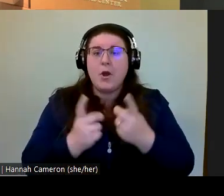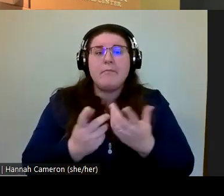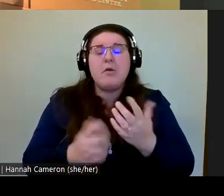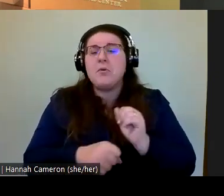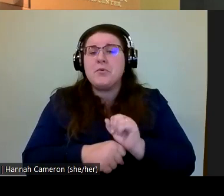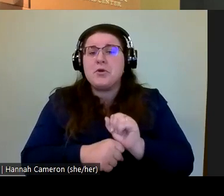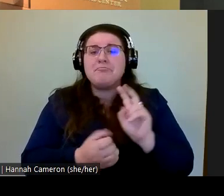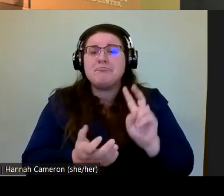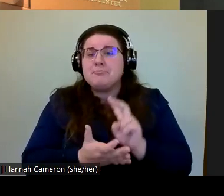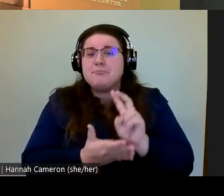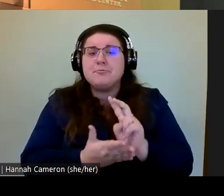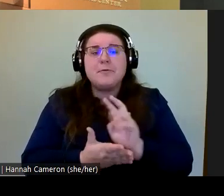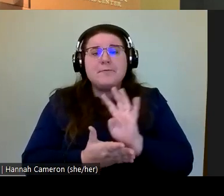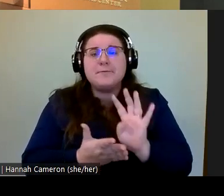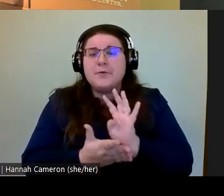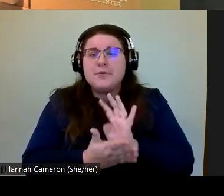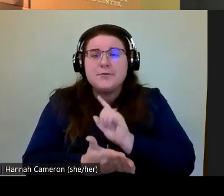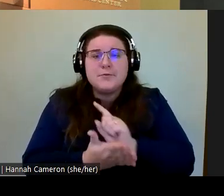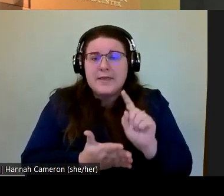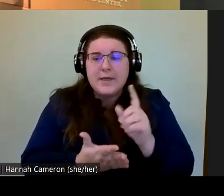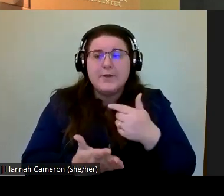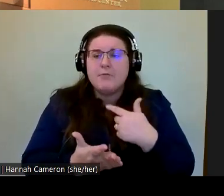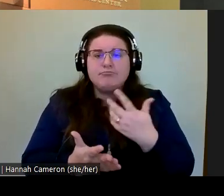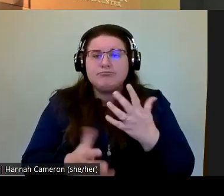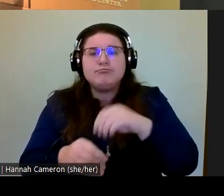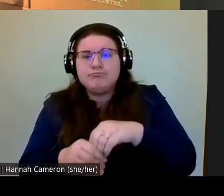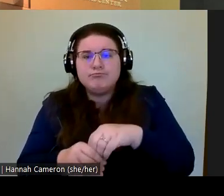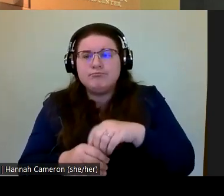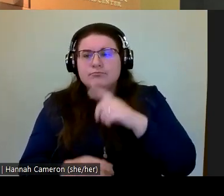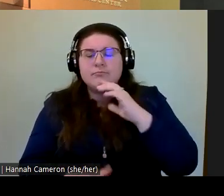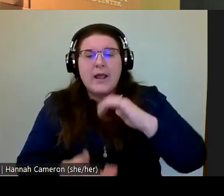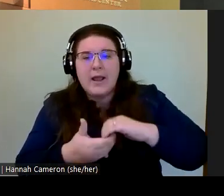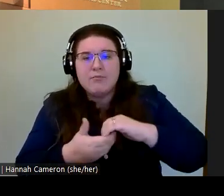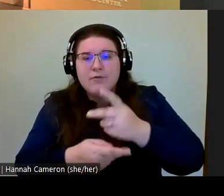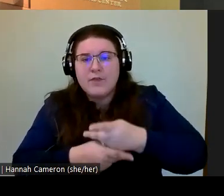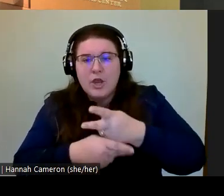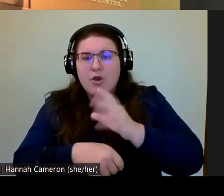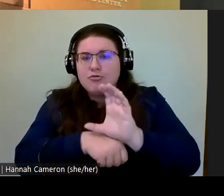us had a couple of clinics that we were assigned to as collaborative Care Consultants uh and when